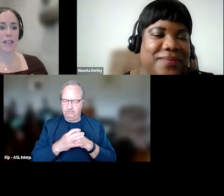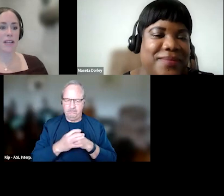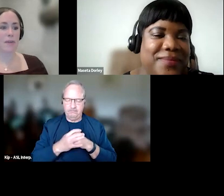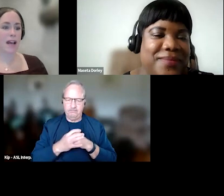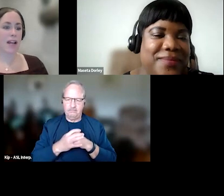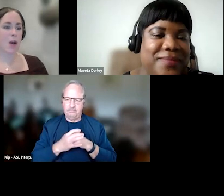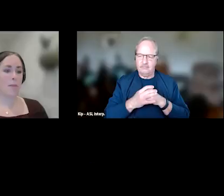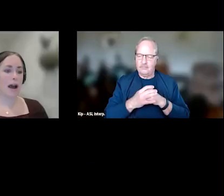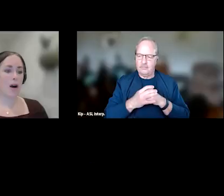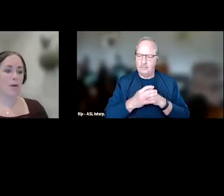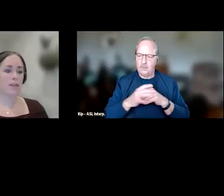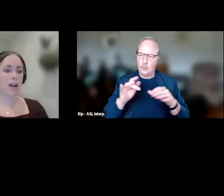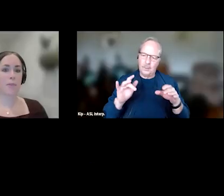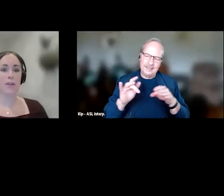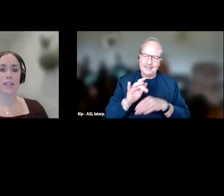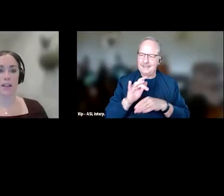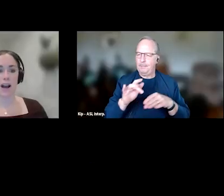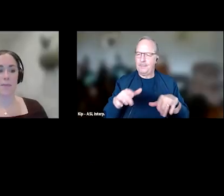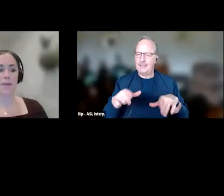are gonna skip a slide about operalization...